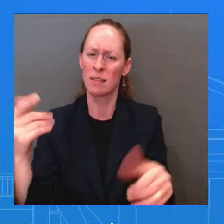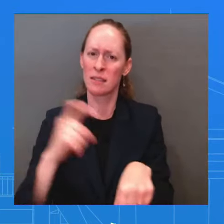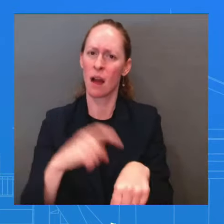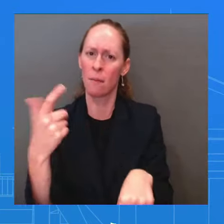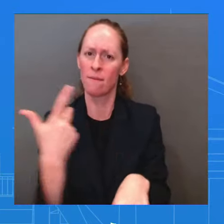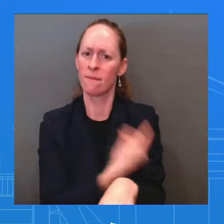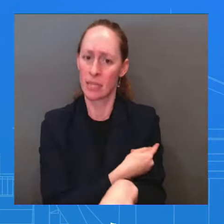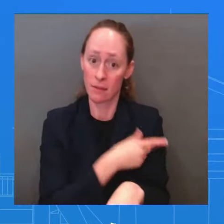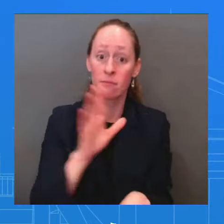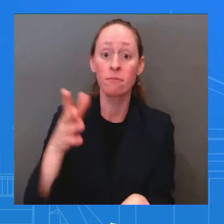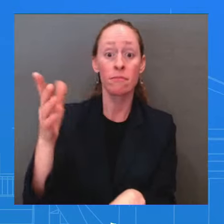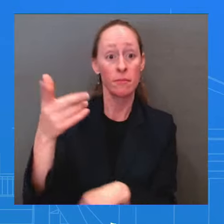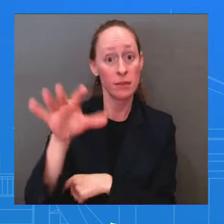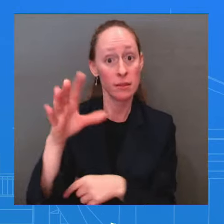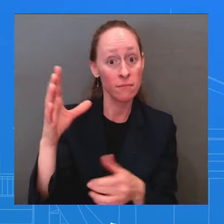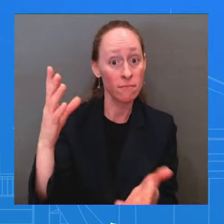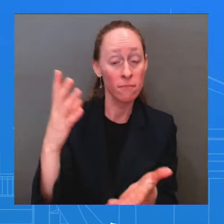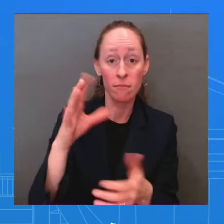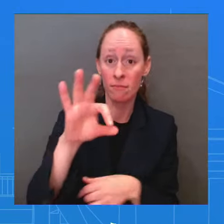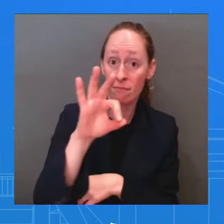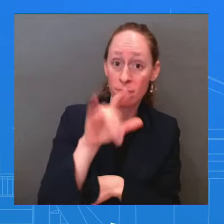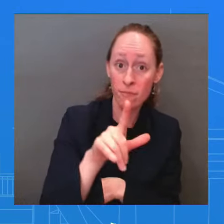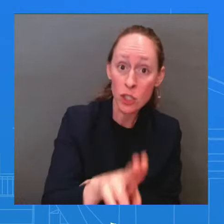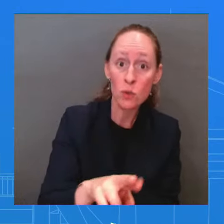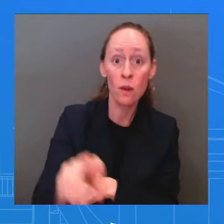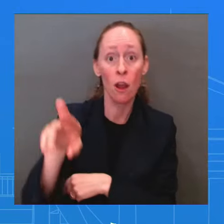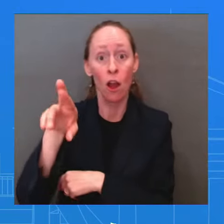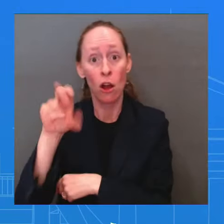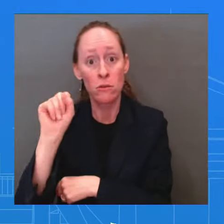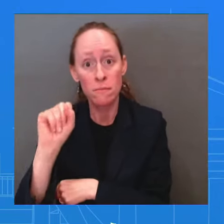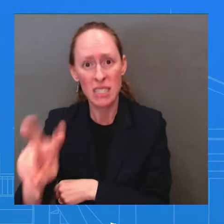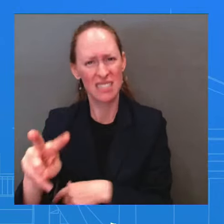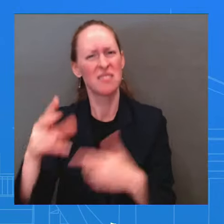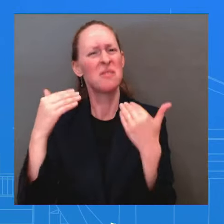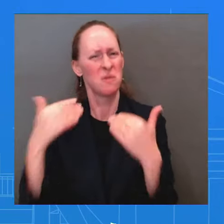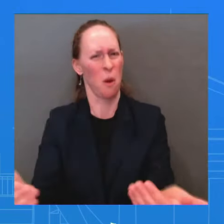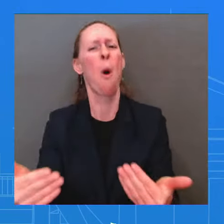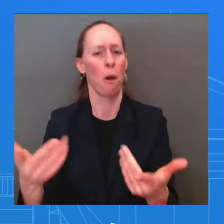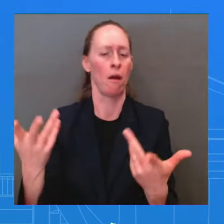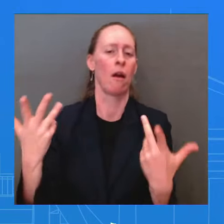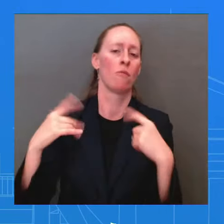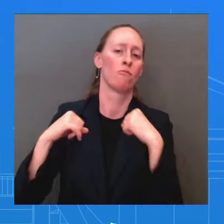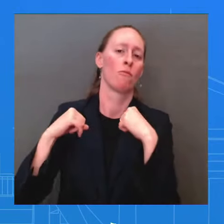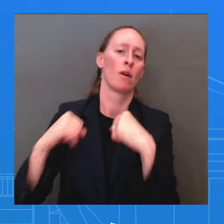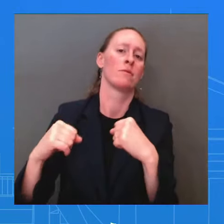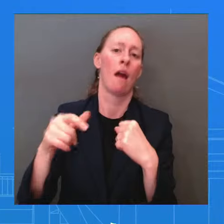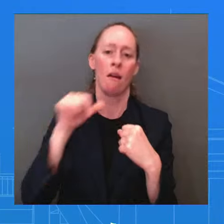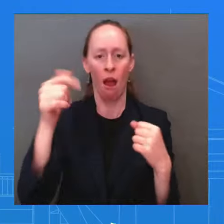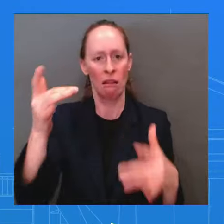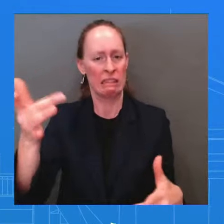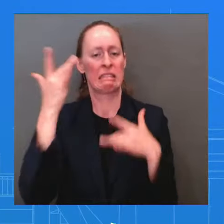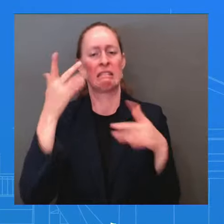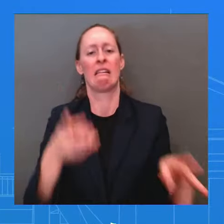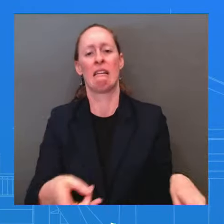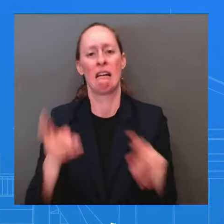All of these things are going to protect the American people. And so, we're going to continue to encourage Americans to -- to make sure they do everything that they can as